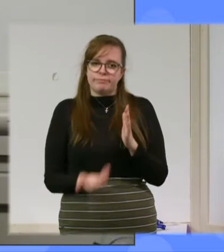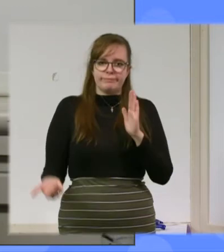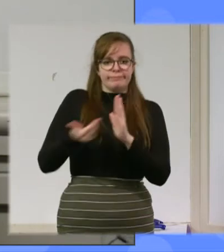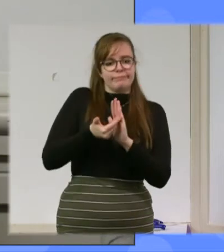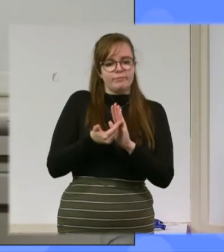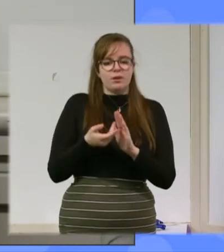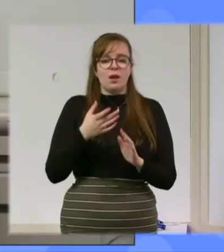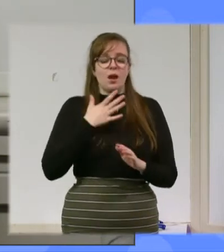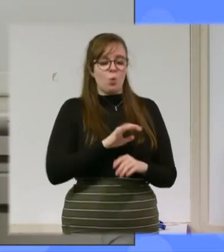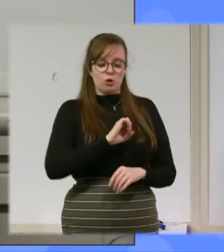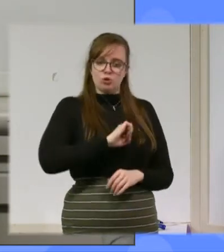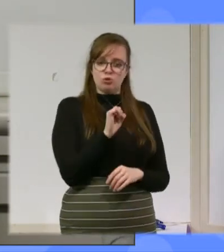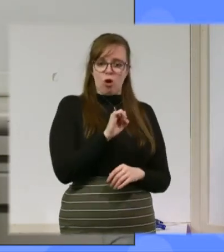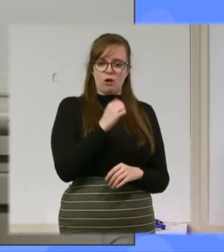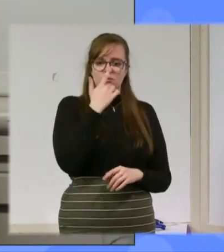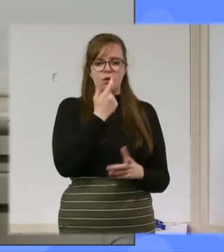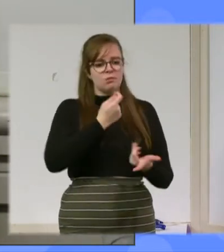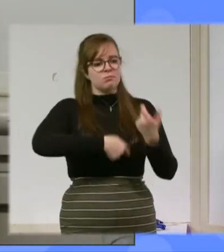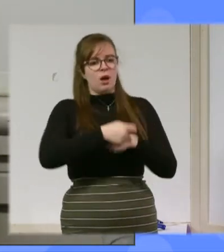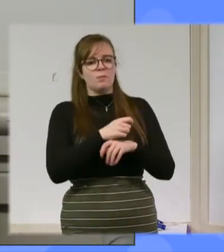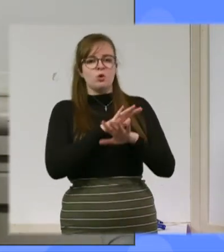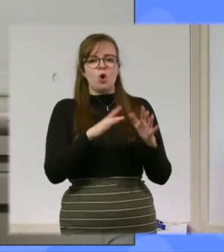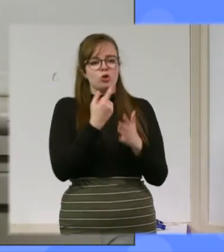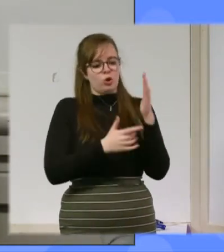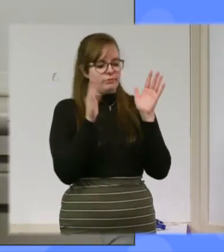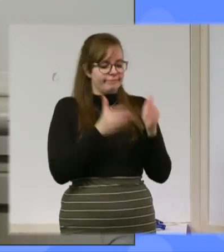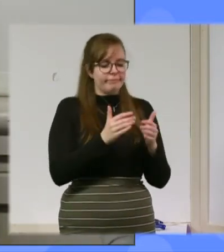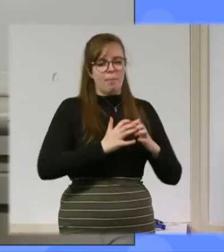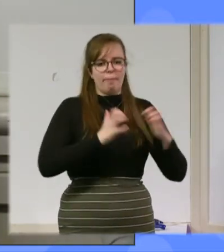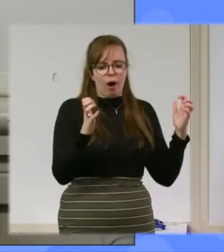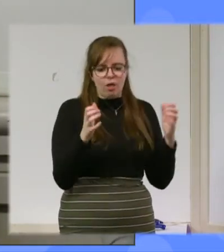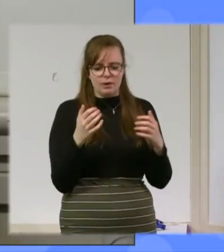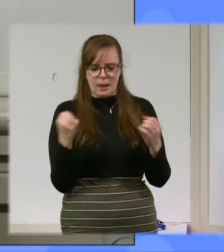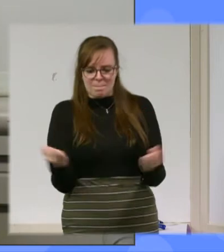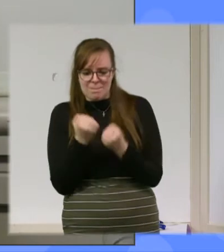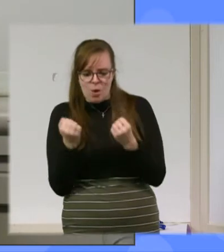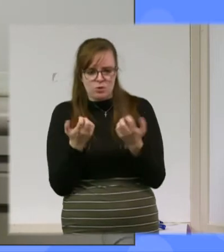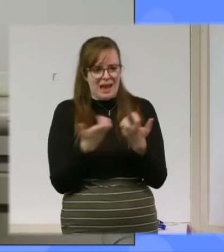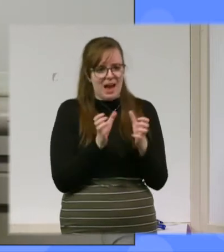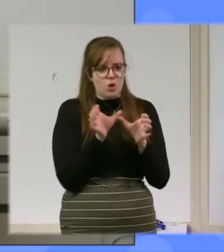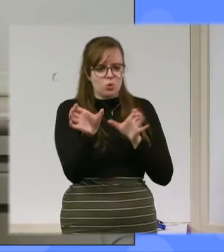see a Scotland where we are not just talking about Parliament's and the distribution of powers between parlance but that we are talking about